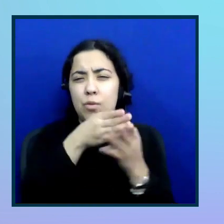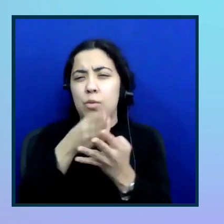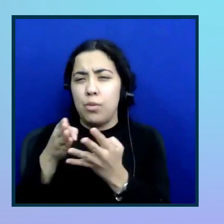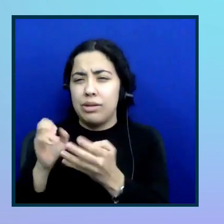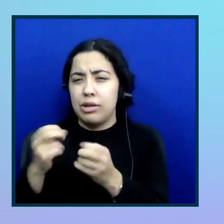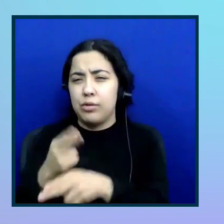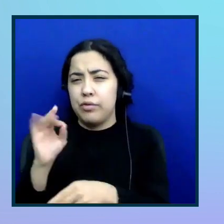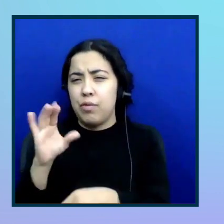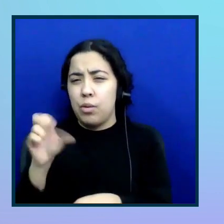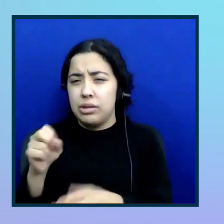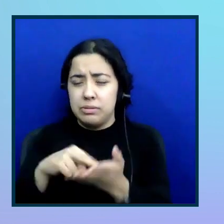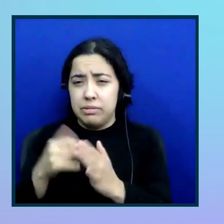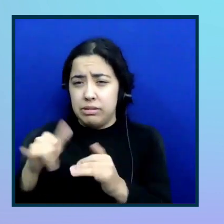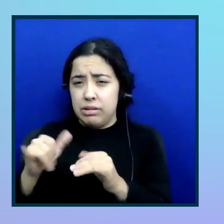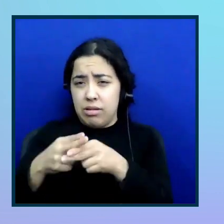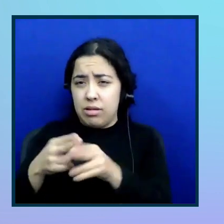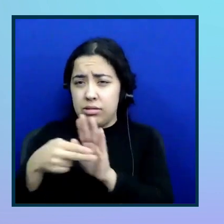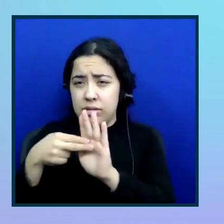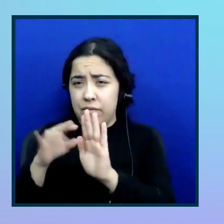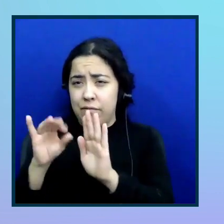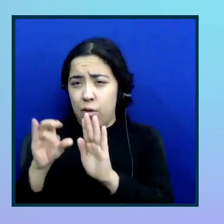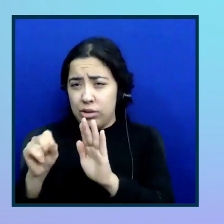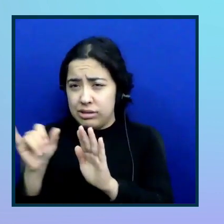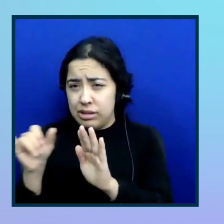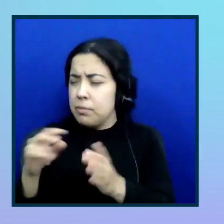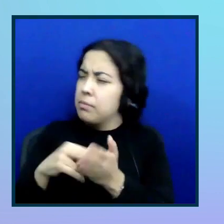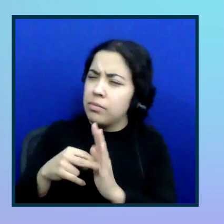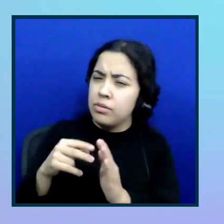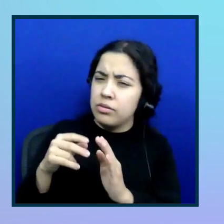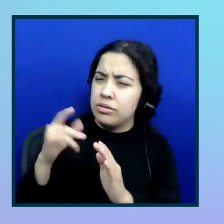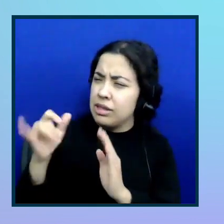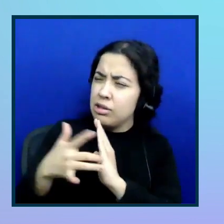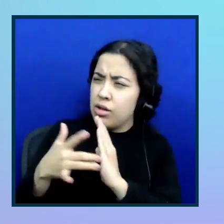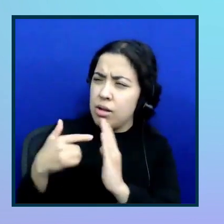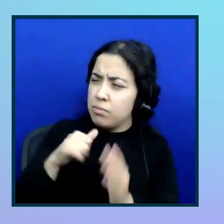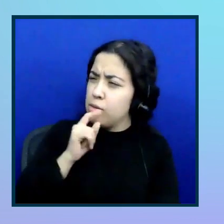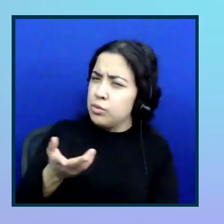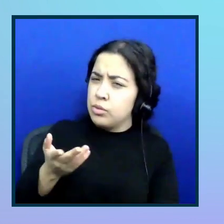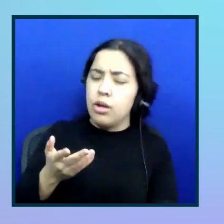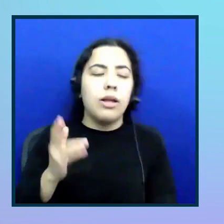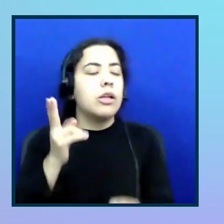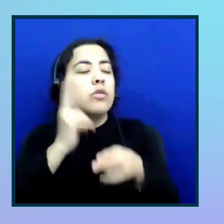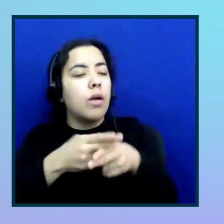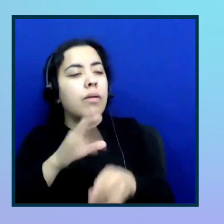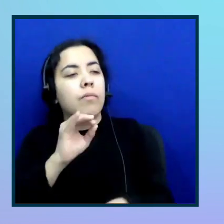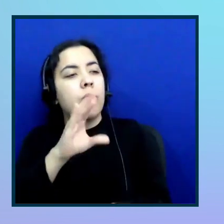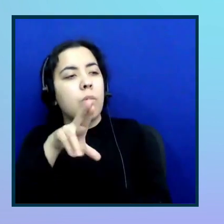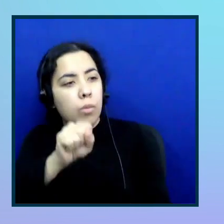So the word focus for web, is that a technology? I'm not sure, I'm not sure that it is. Is this focus? Just the word focus.